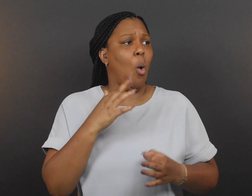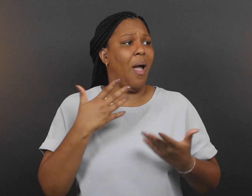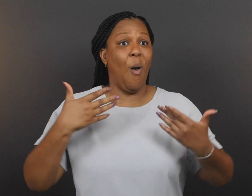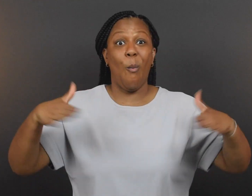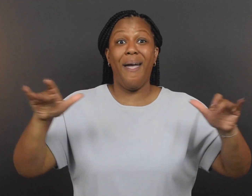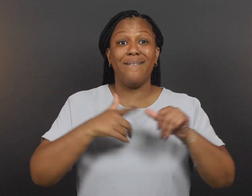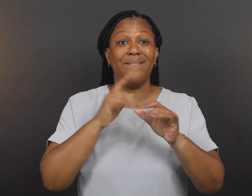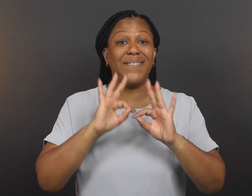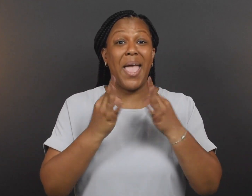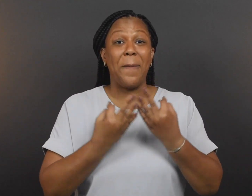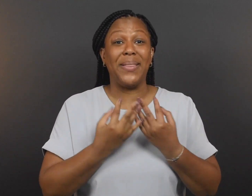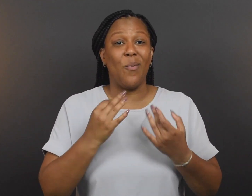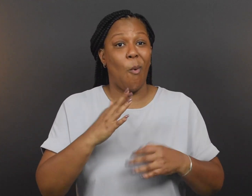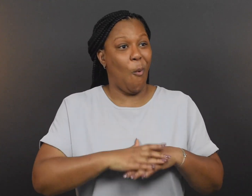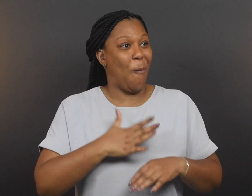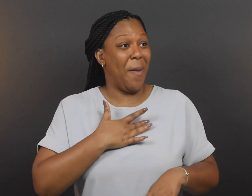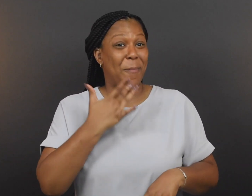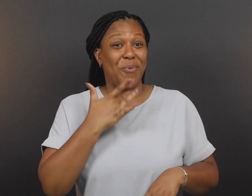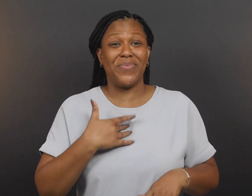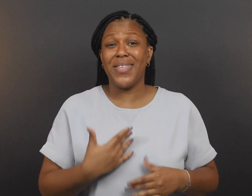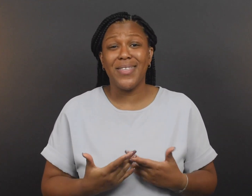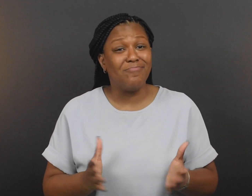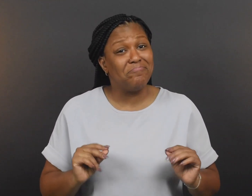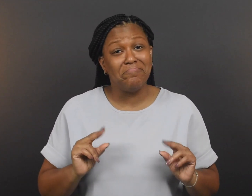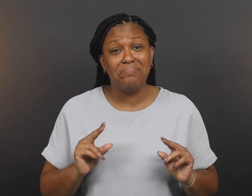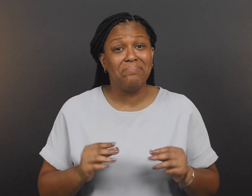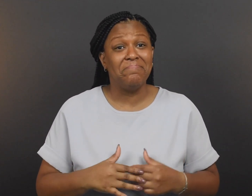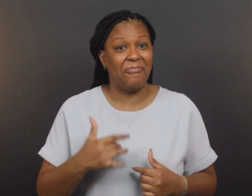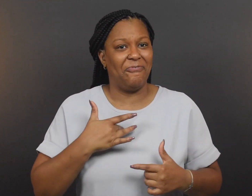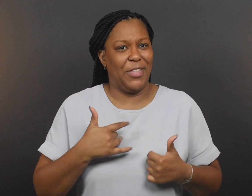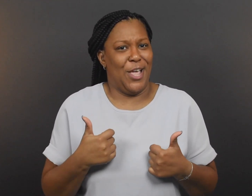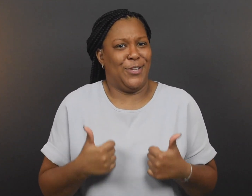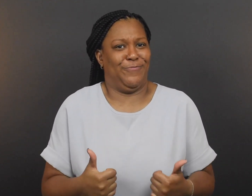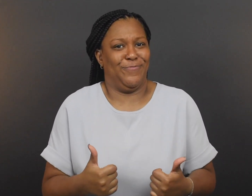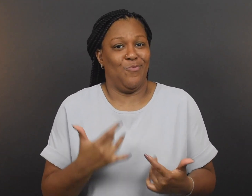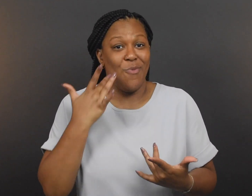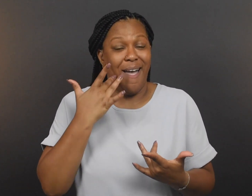“I had never, ever been alone or away from my family on my birthday,” she says.